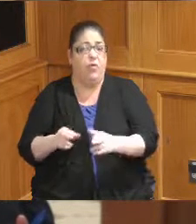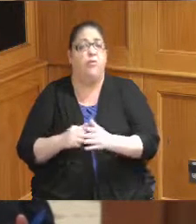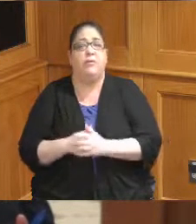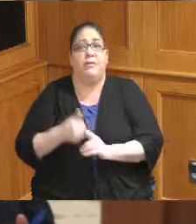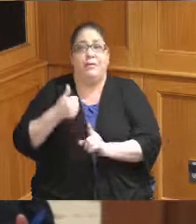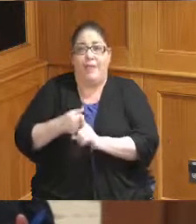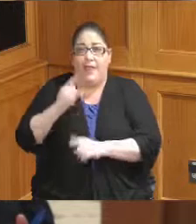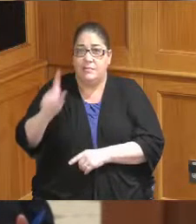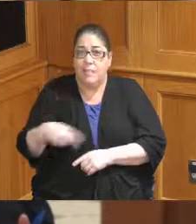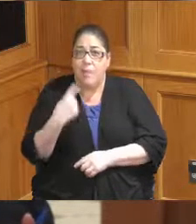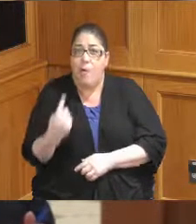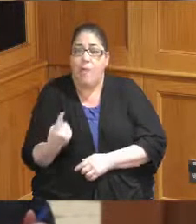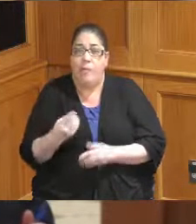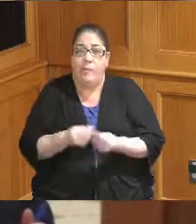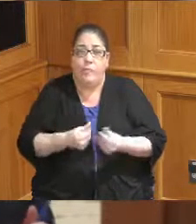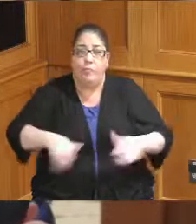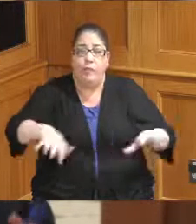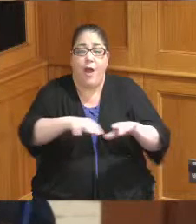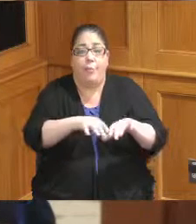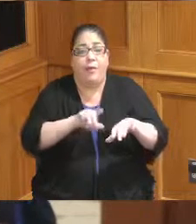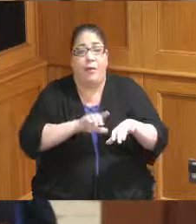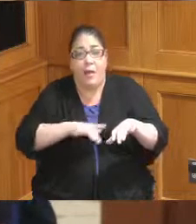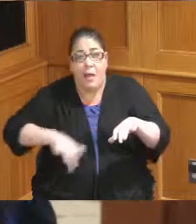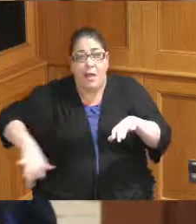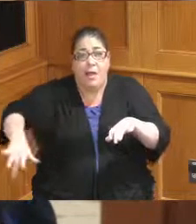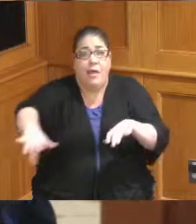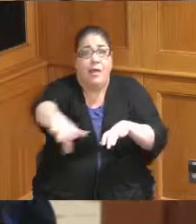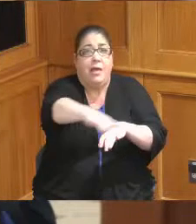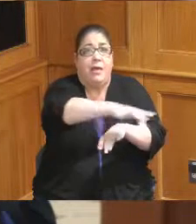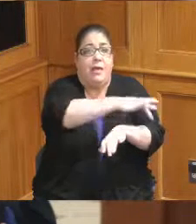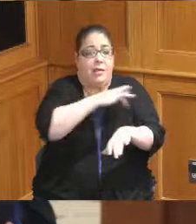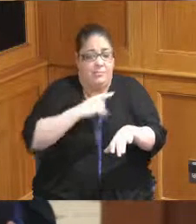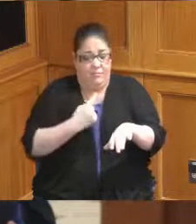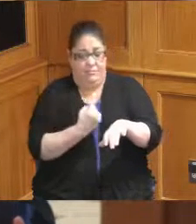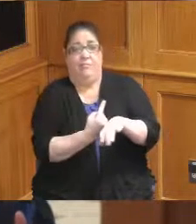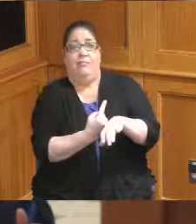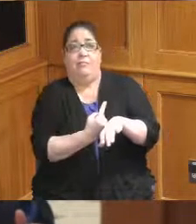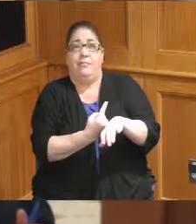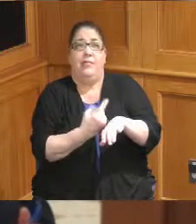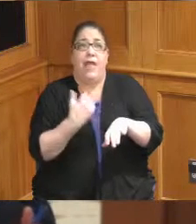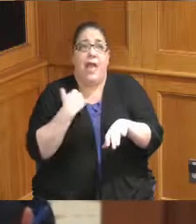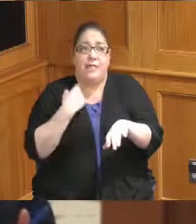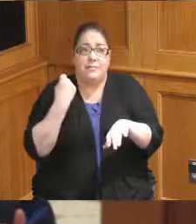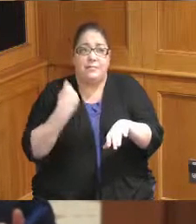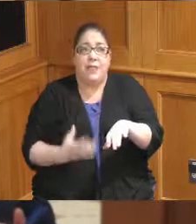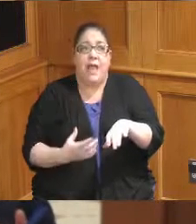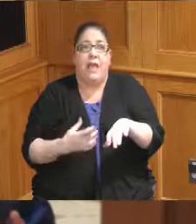the only property within a large area that has multiple subdivisions already connected